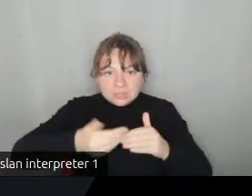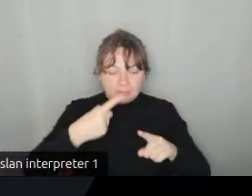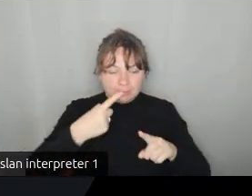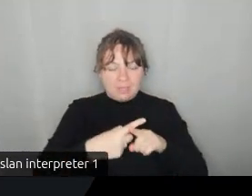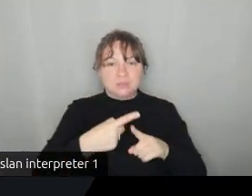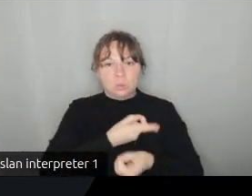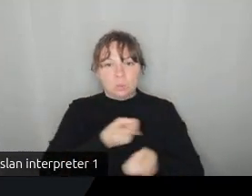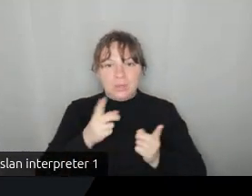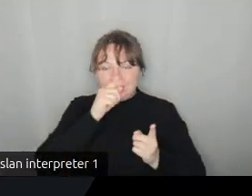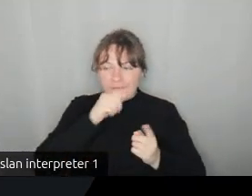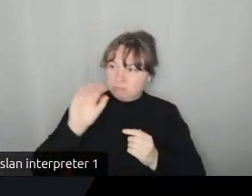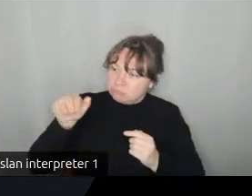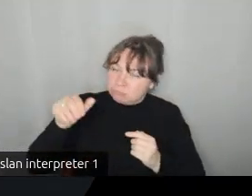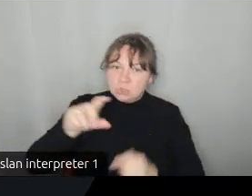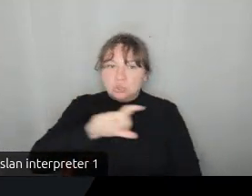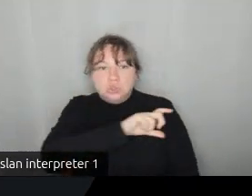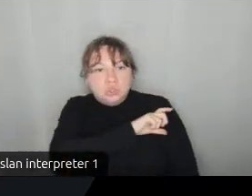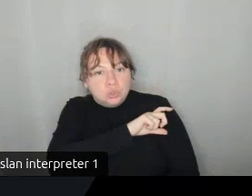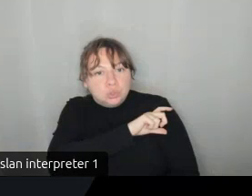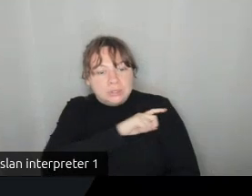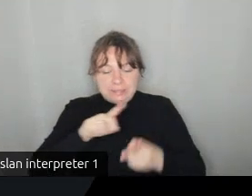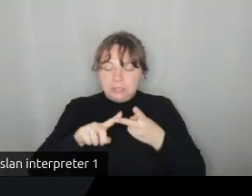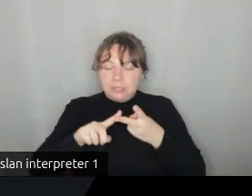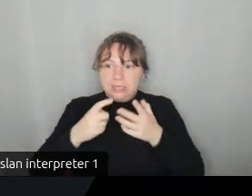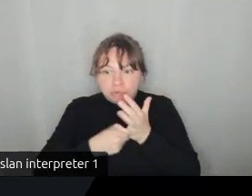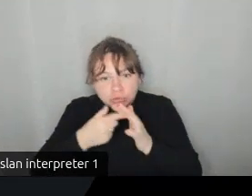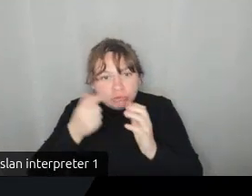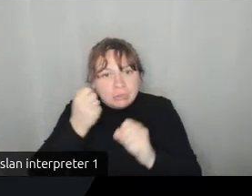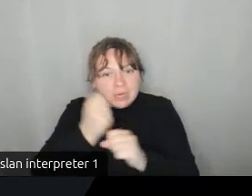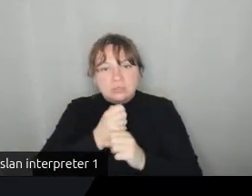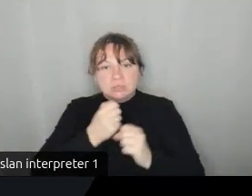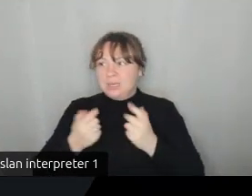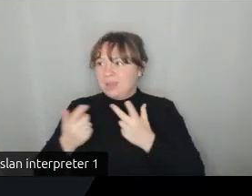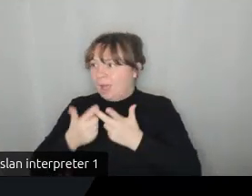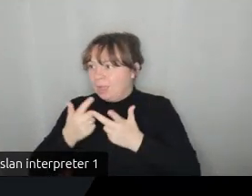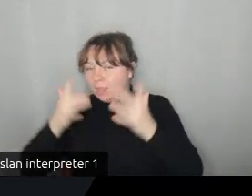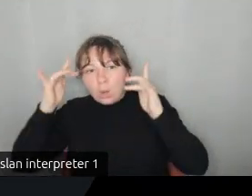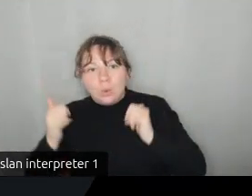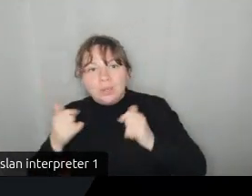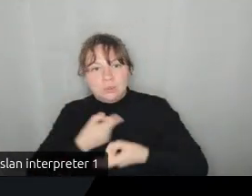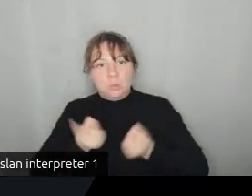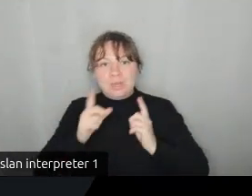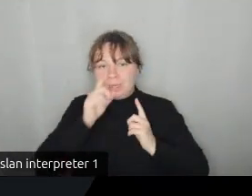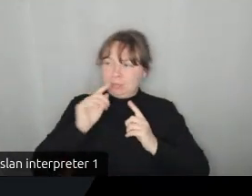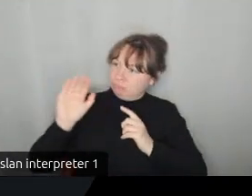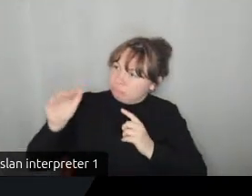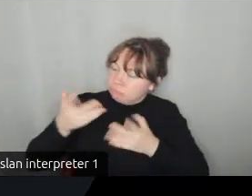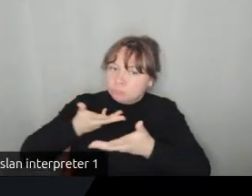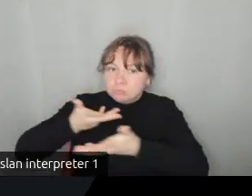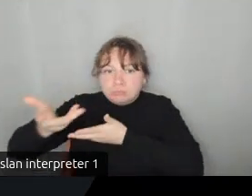security court registry other duty lawyers and so forth. Um obviously among other things would